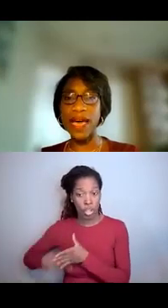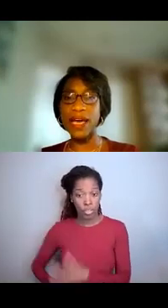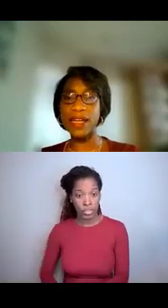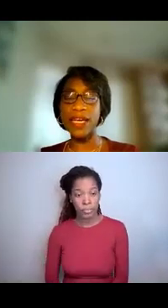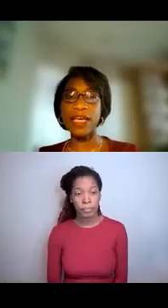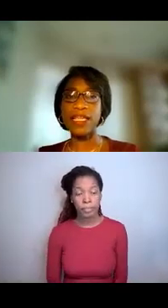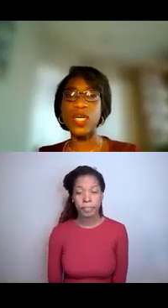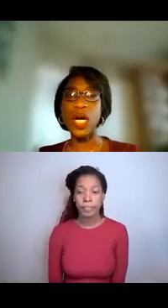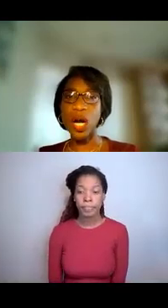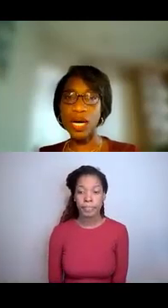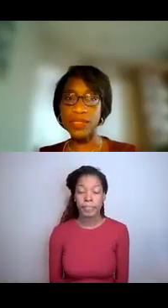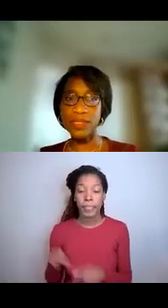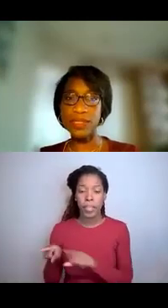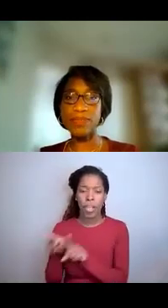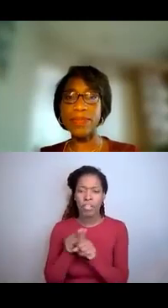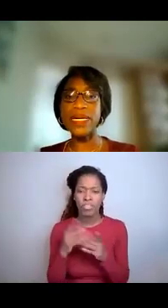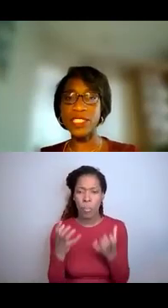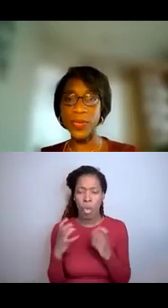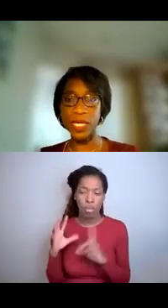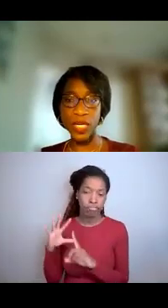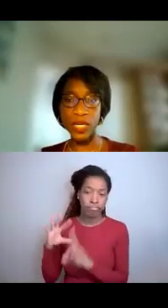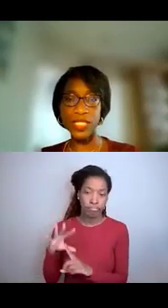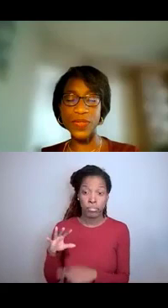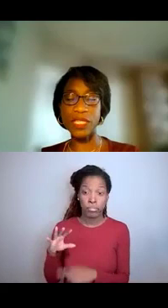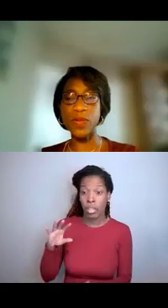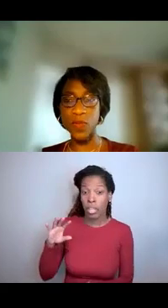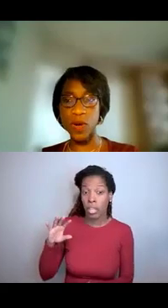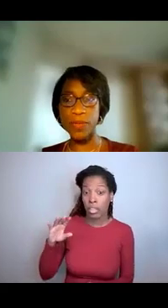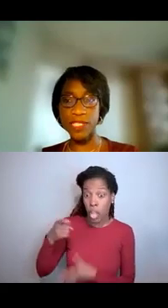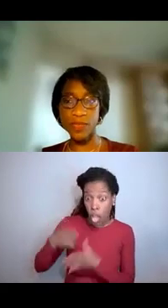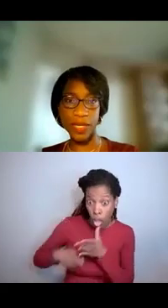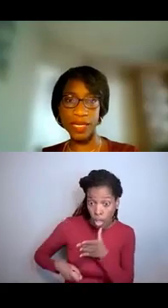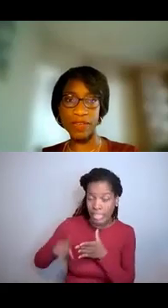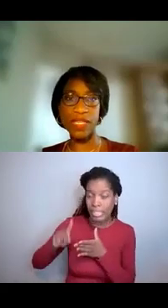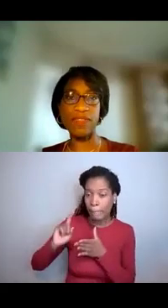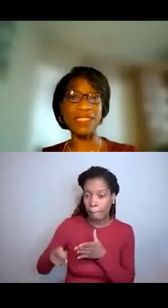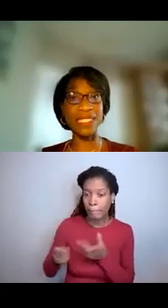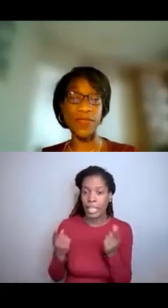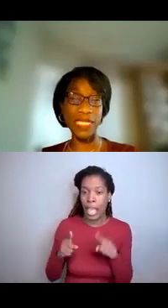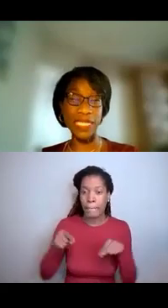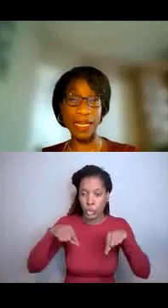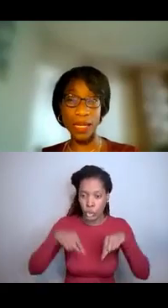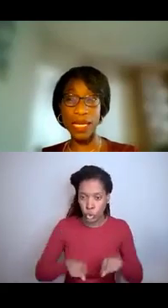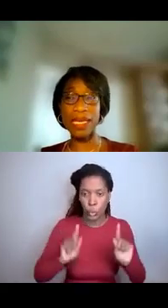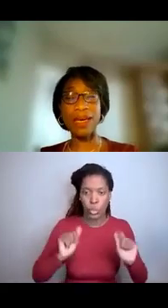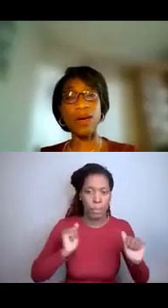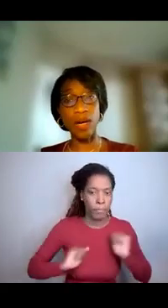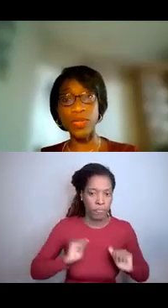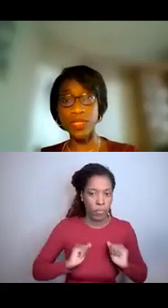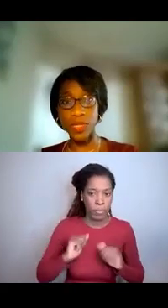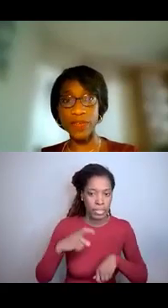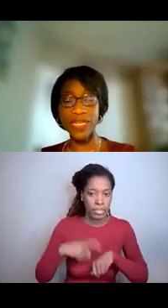that the costs must be incurred during the performance period even if the scientific data are preserved